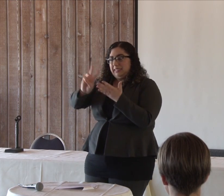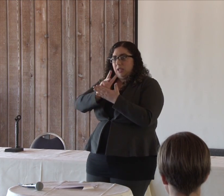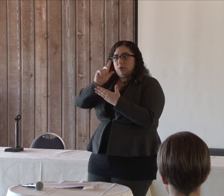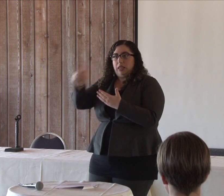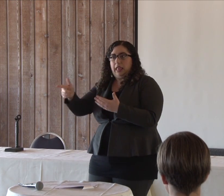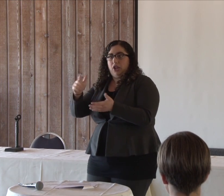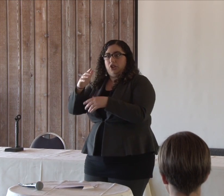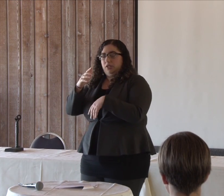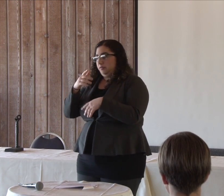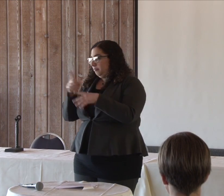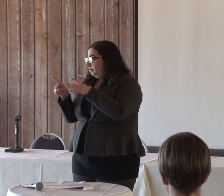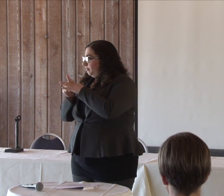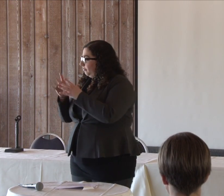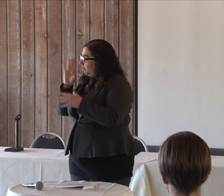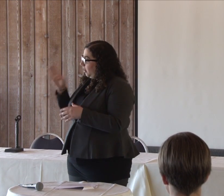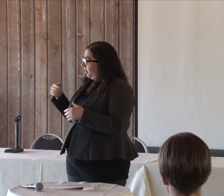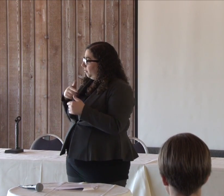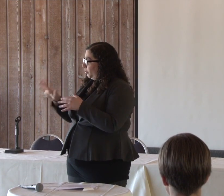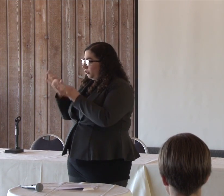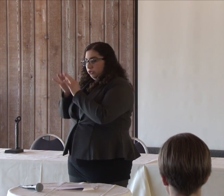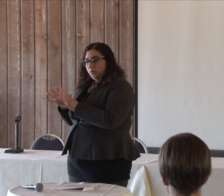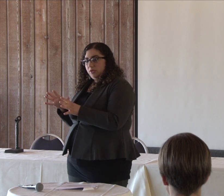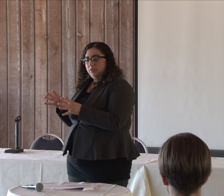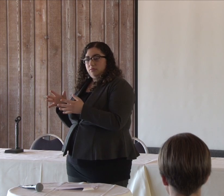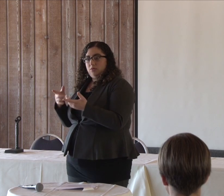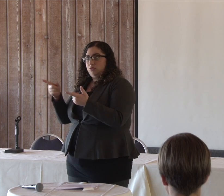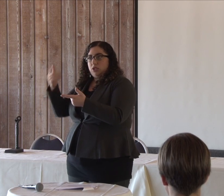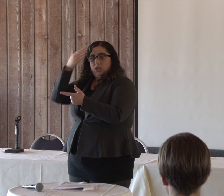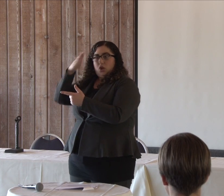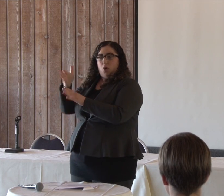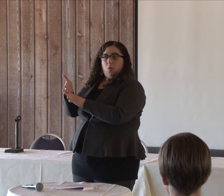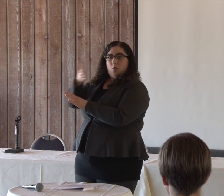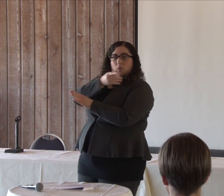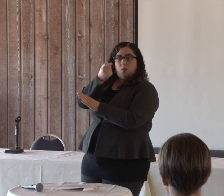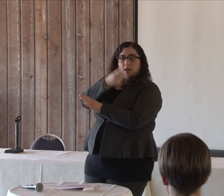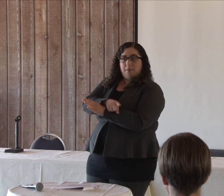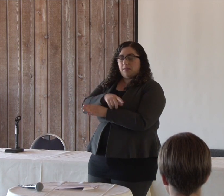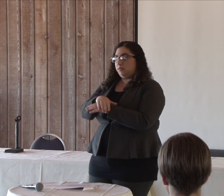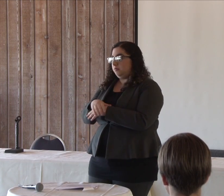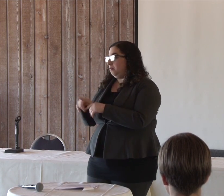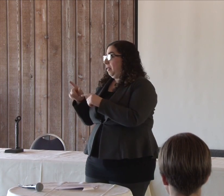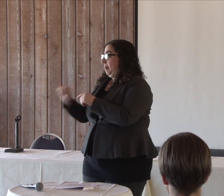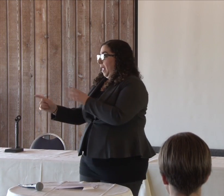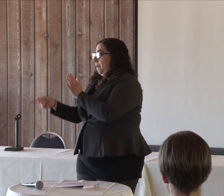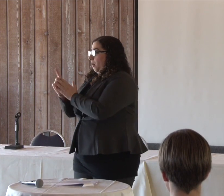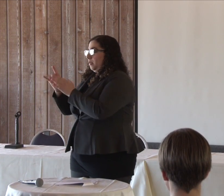going on. Asking what kids she's talking about, because the interpreter was called six hours later